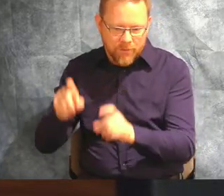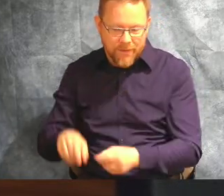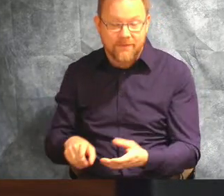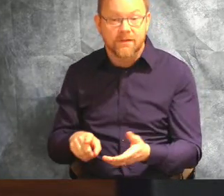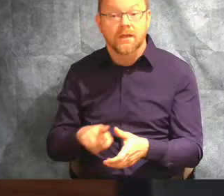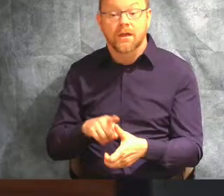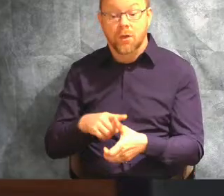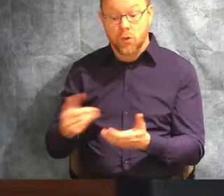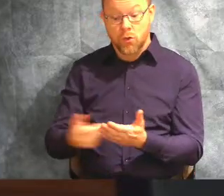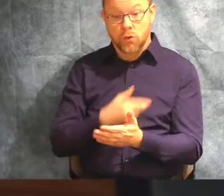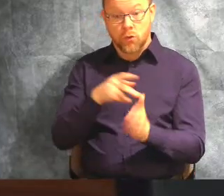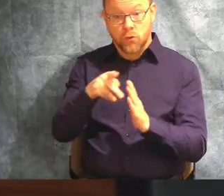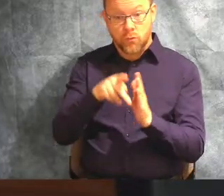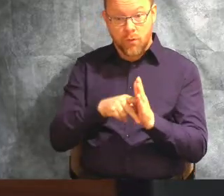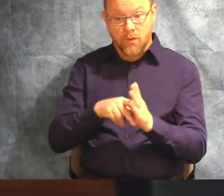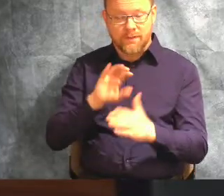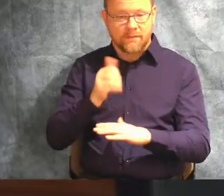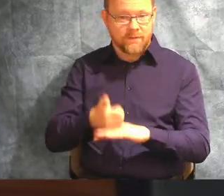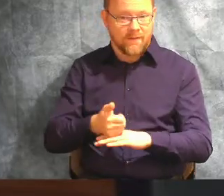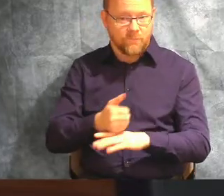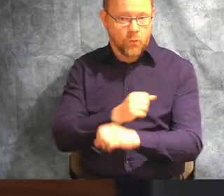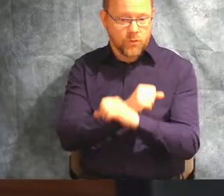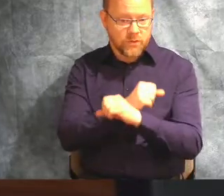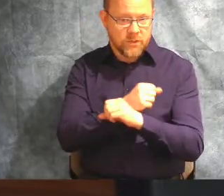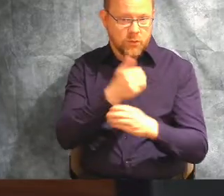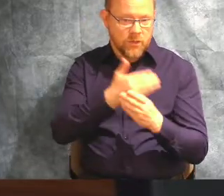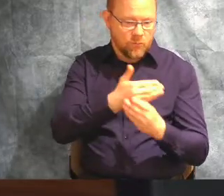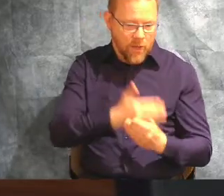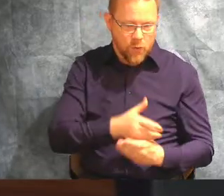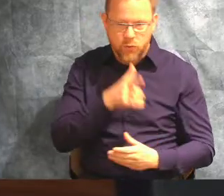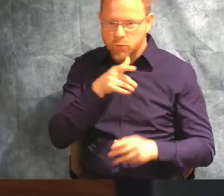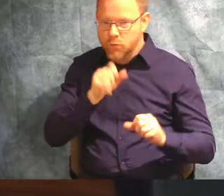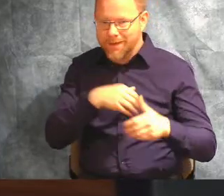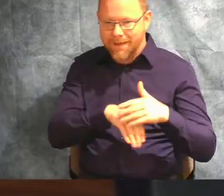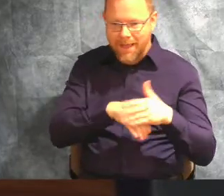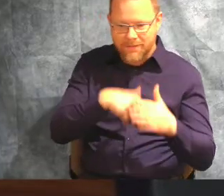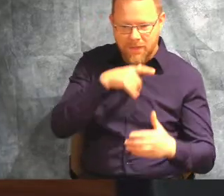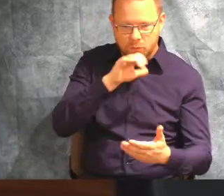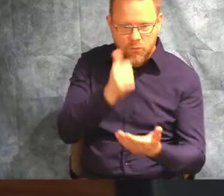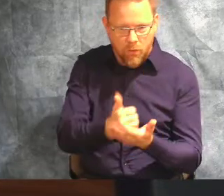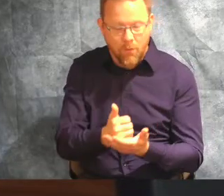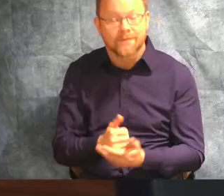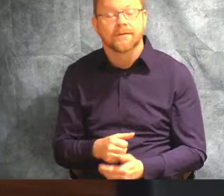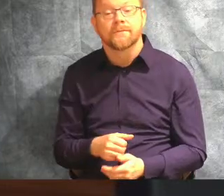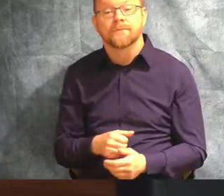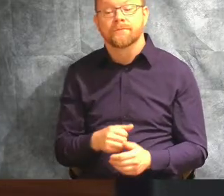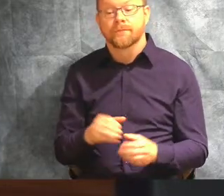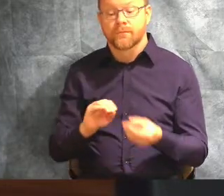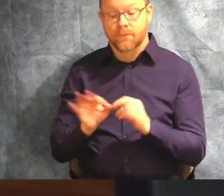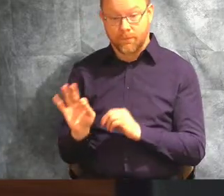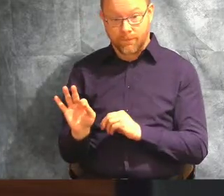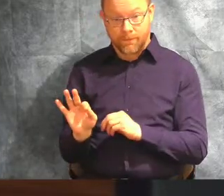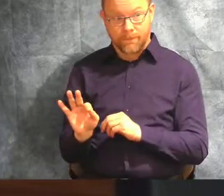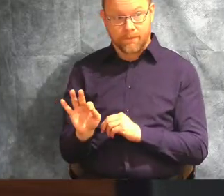policy around security records access and authorization. item number nine is a JFS